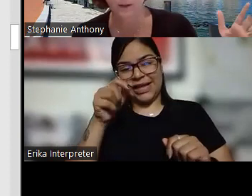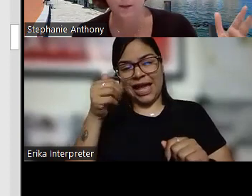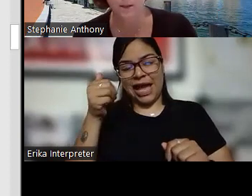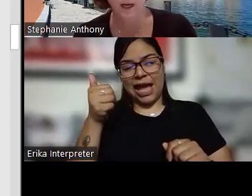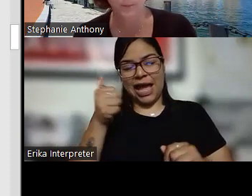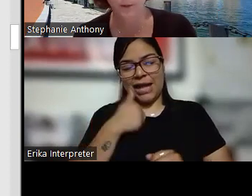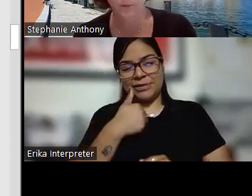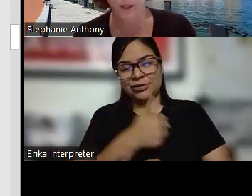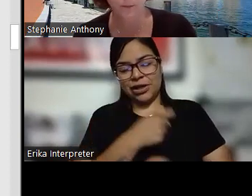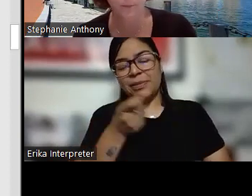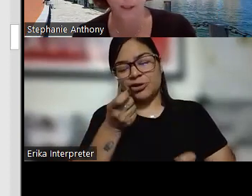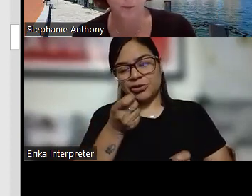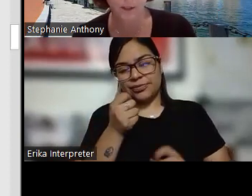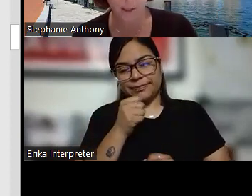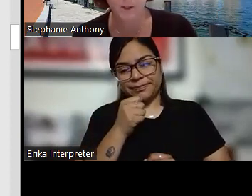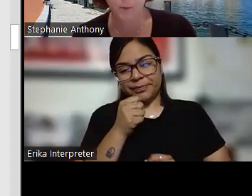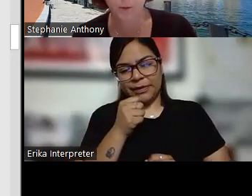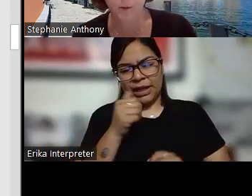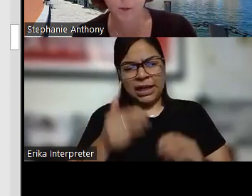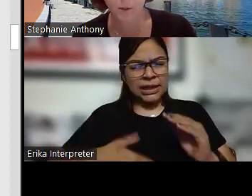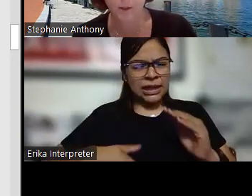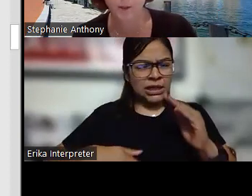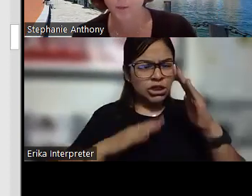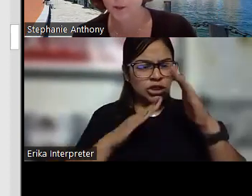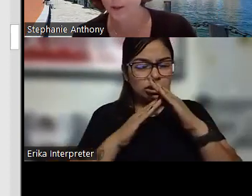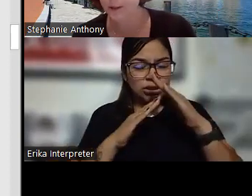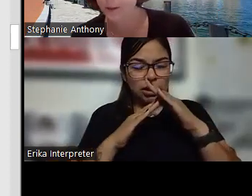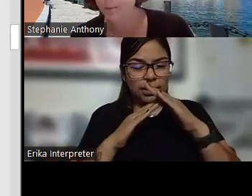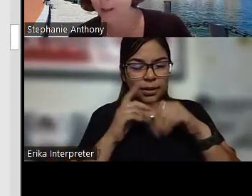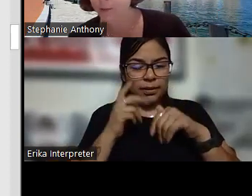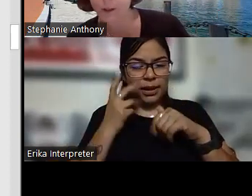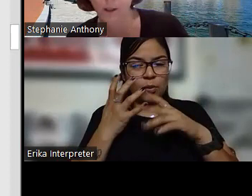at the top of um the next three slides but we're just stop here we just wanted to remind everybody